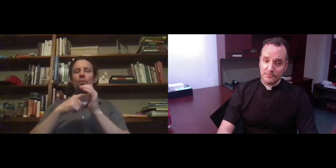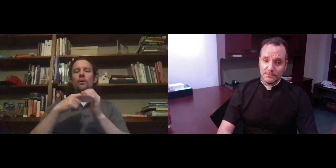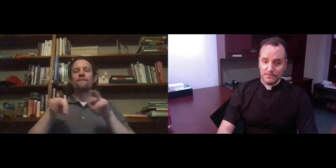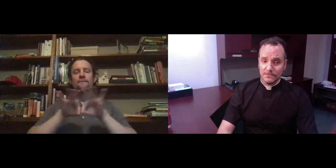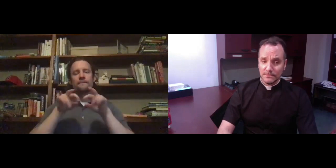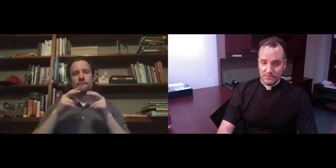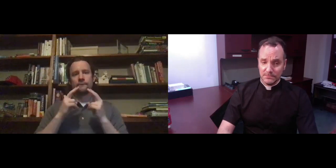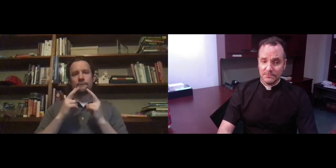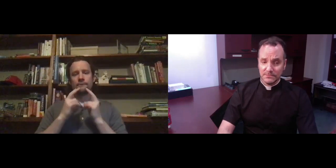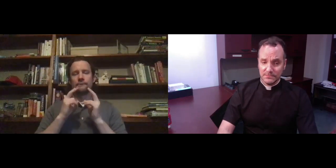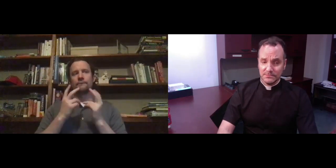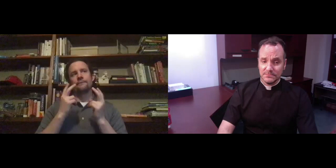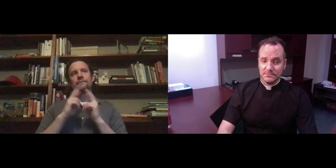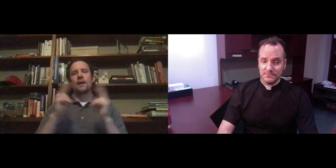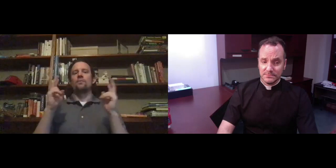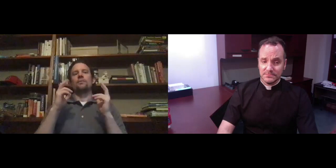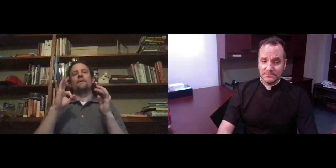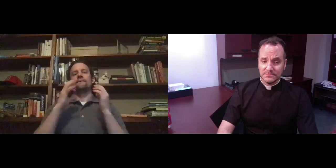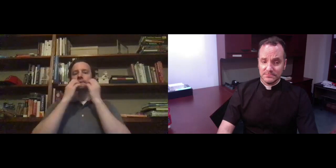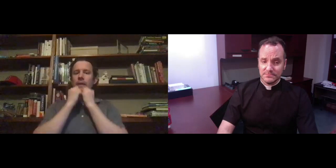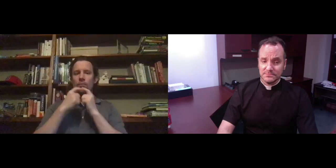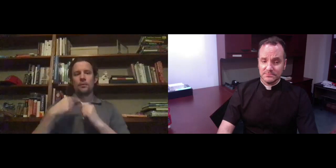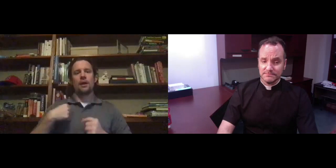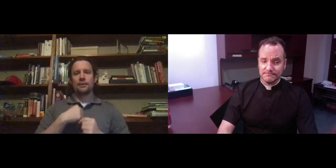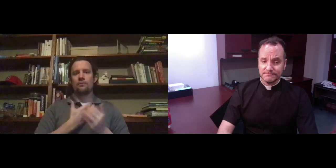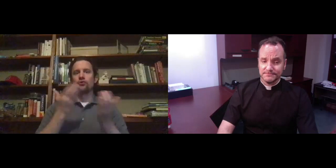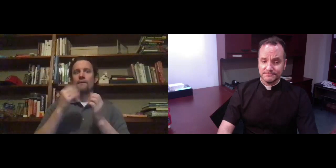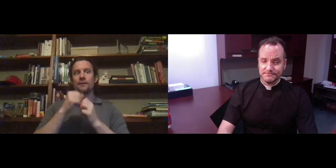prideful, then we can continue to